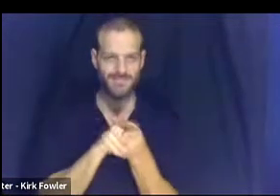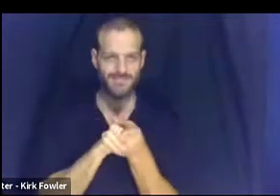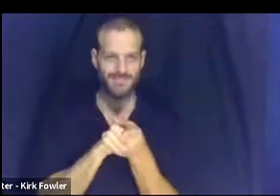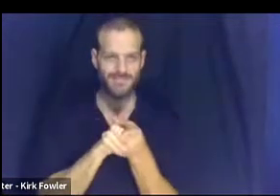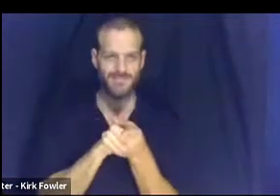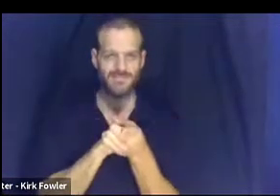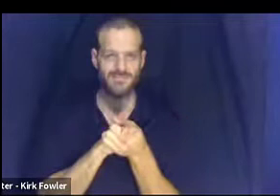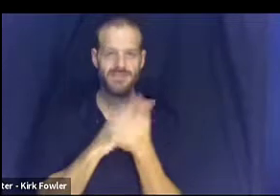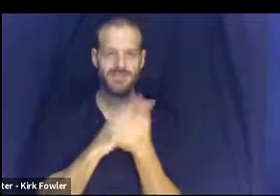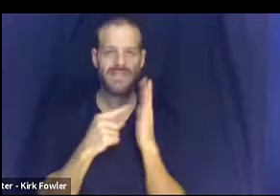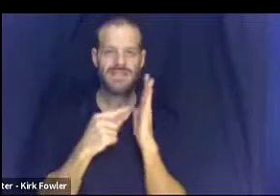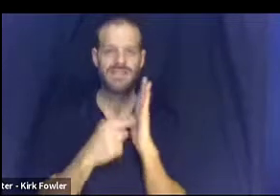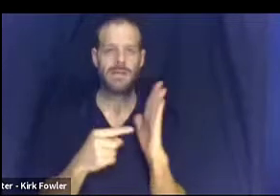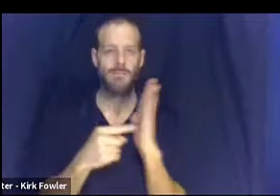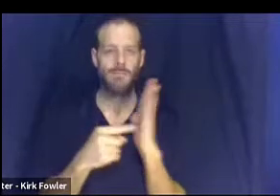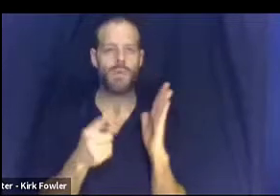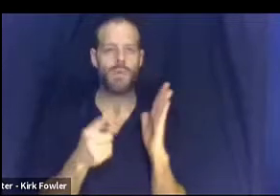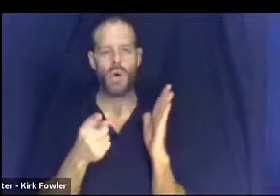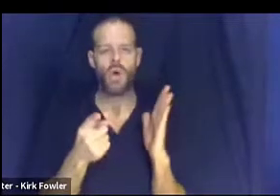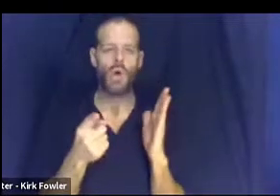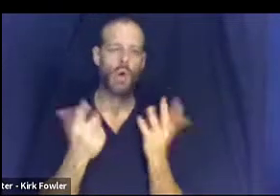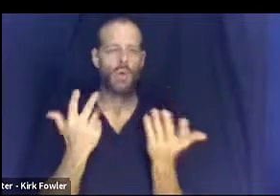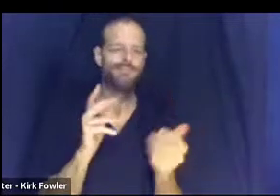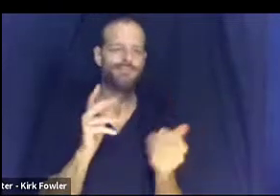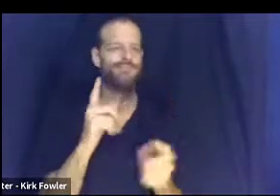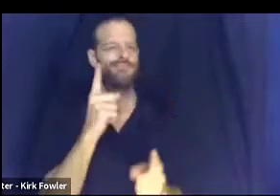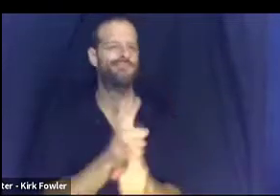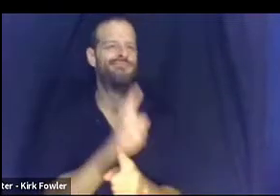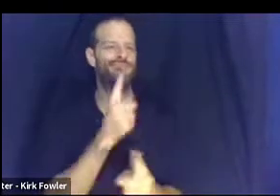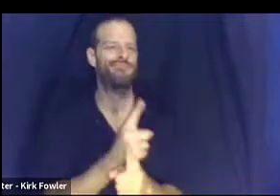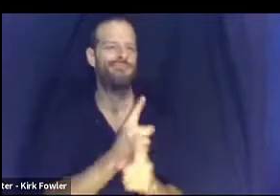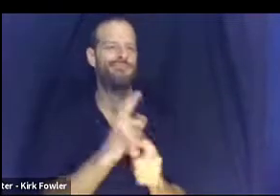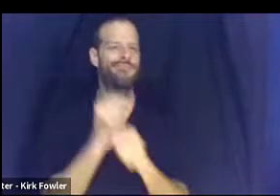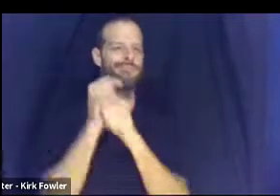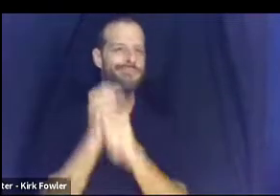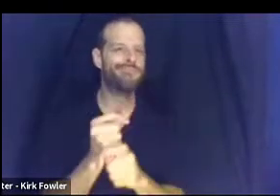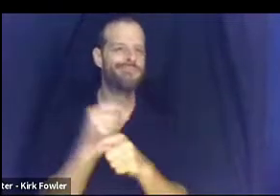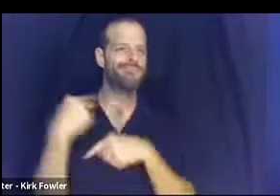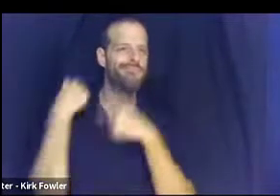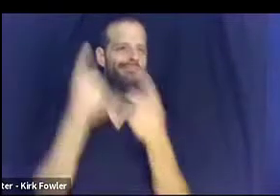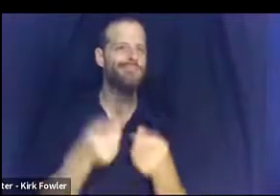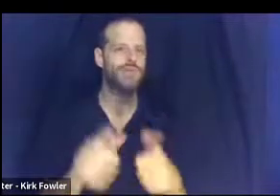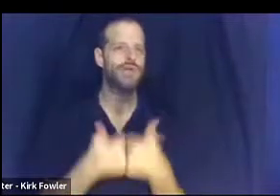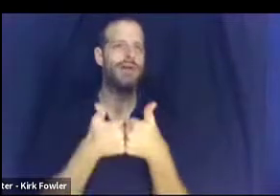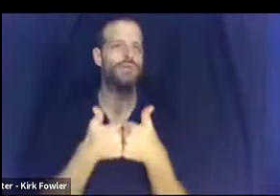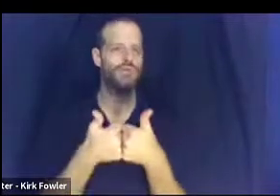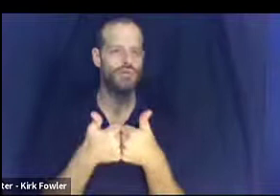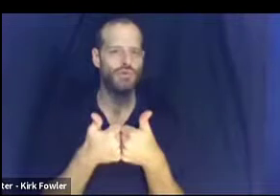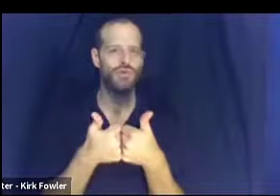of the most kind of classically challenging Boardmaker symbols, right?